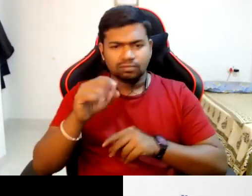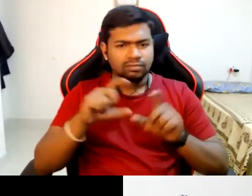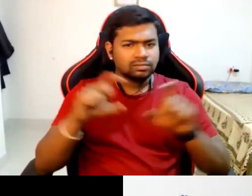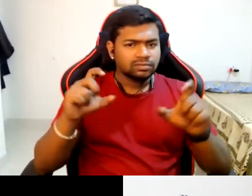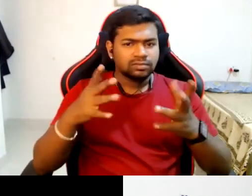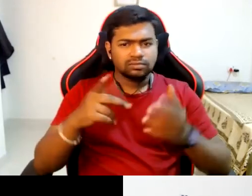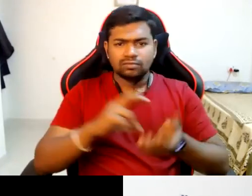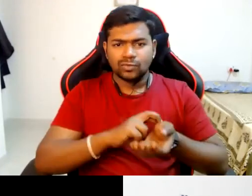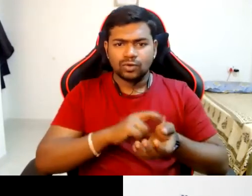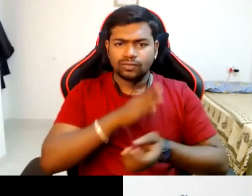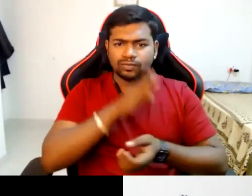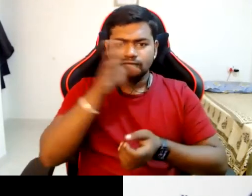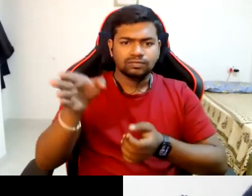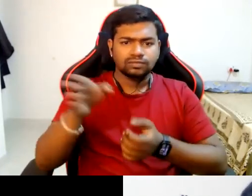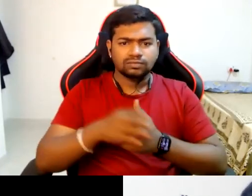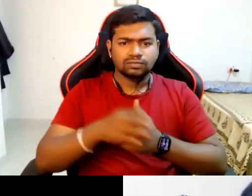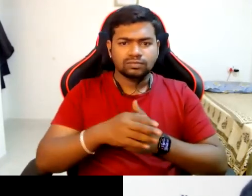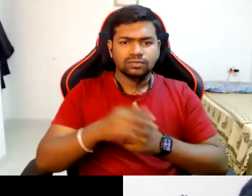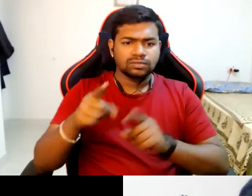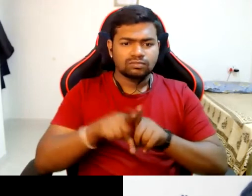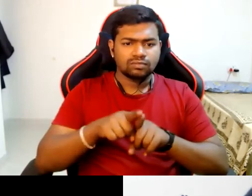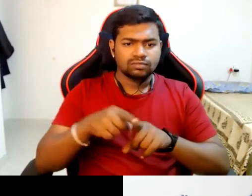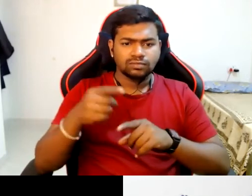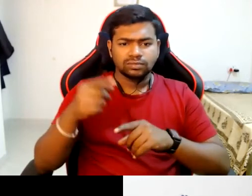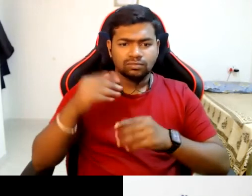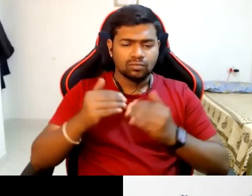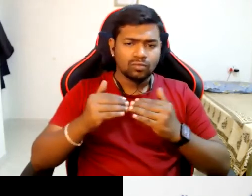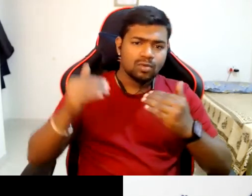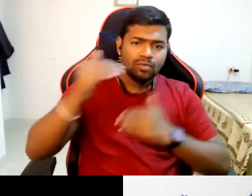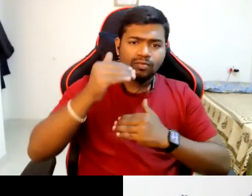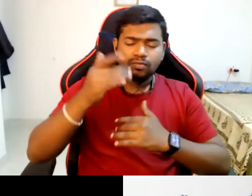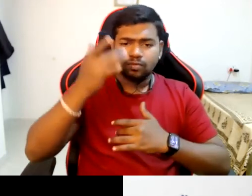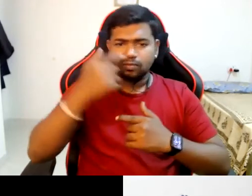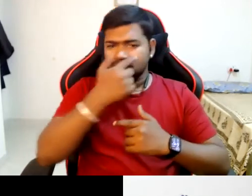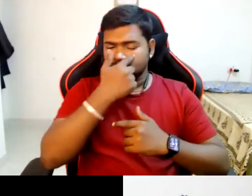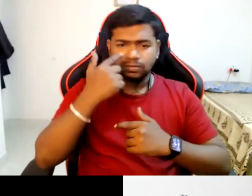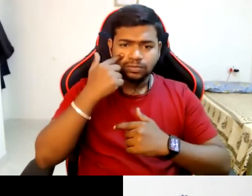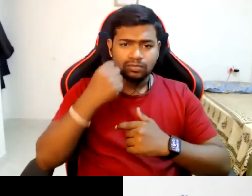suddenly I found I have very high power in my eyes but for the ears for ear hearing loss was so gradual